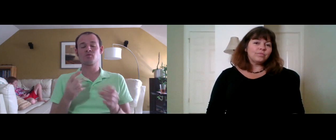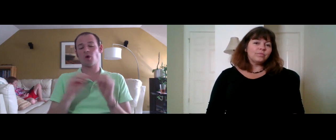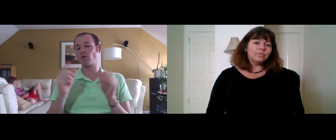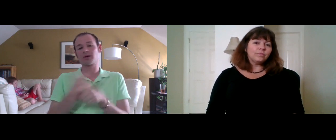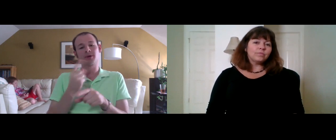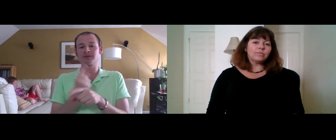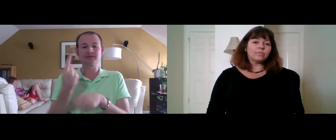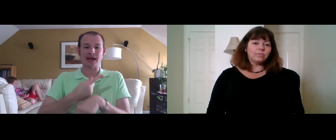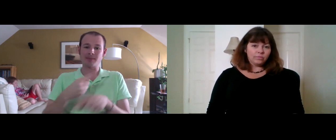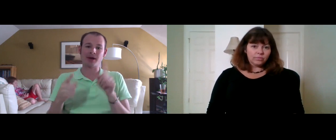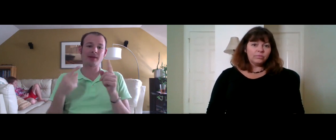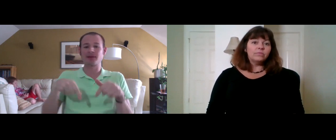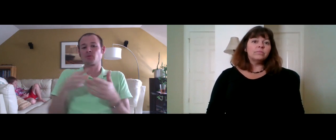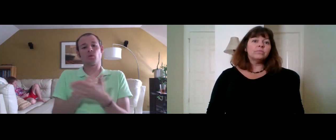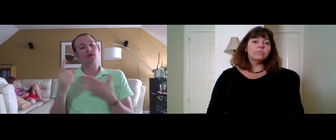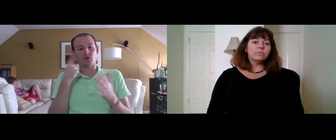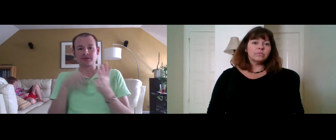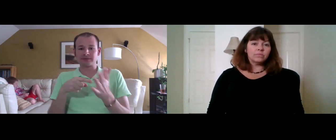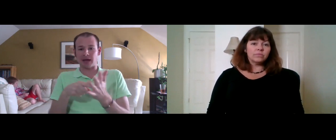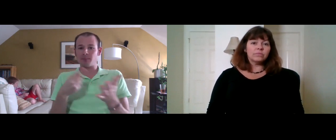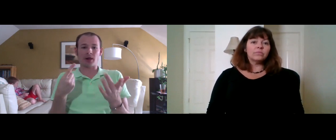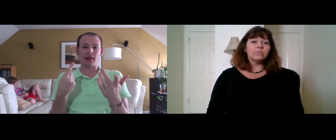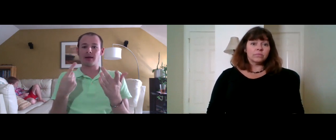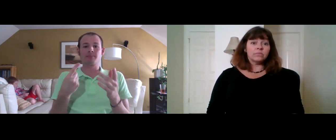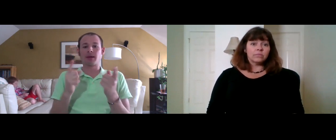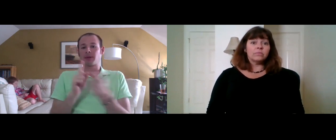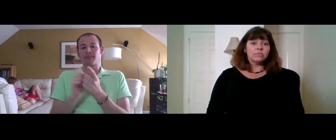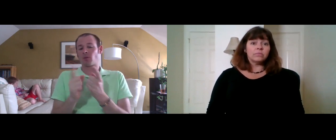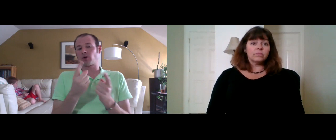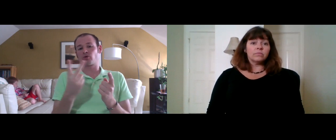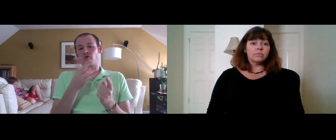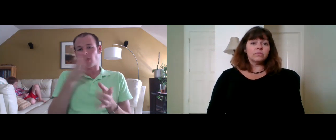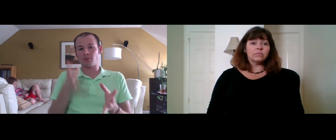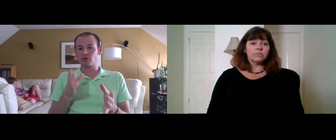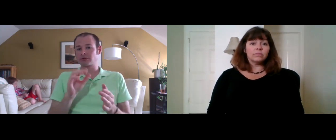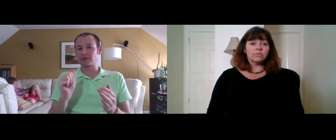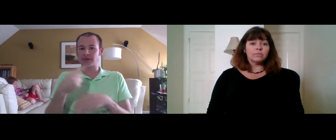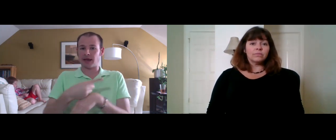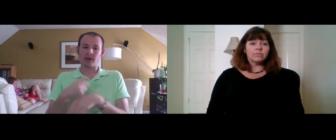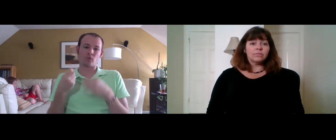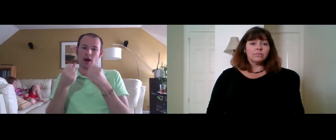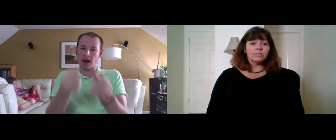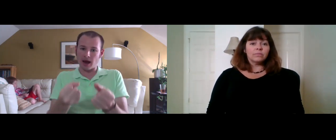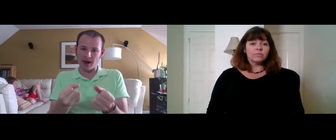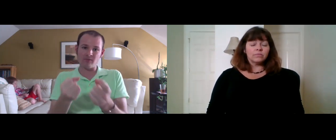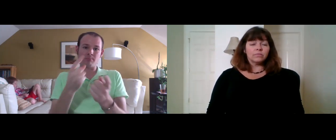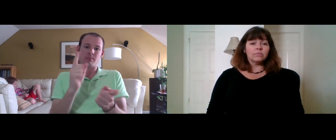Right now, there's no typical day I meet with two farmers per day